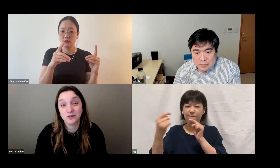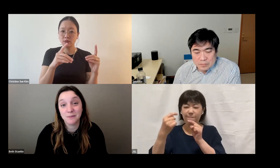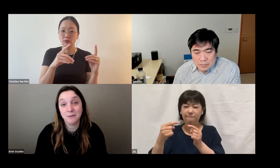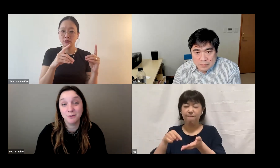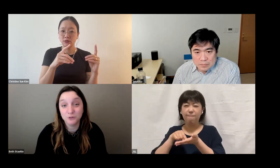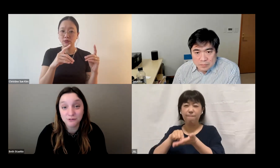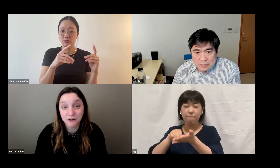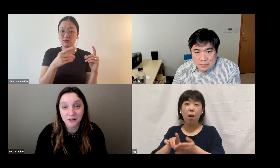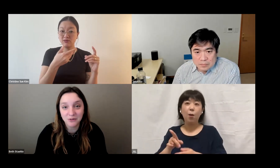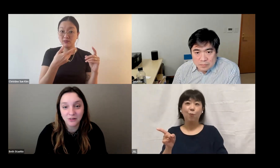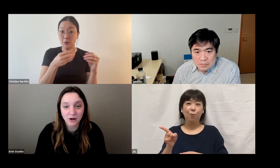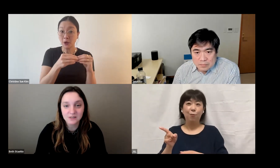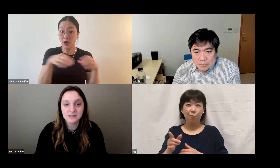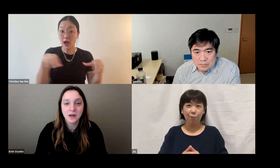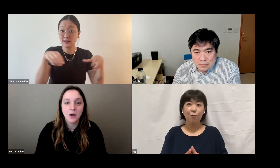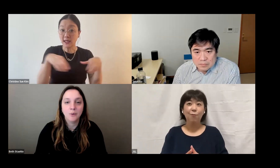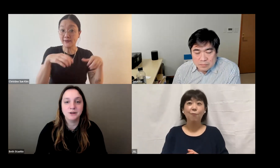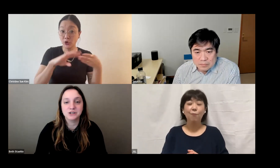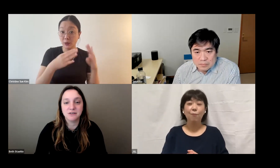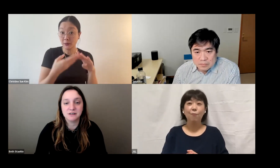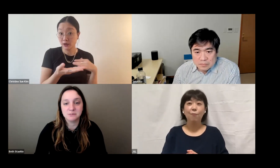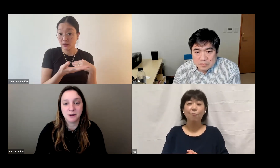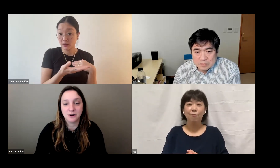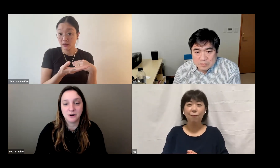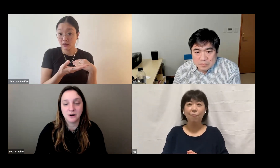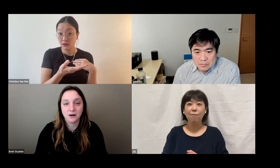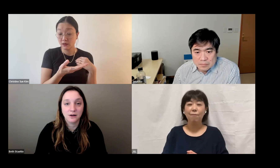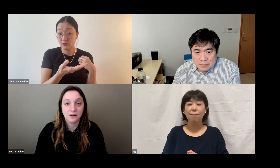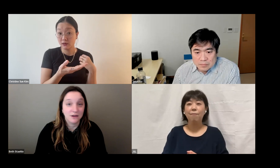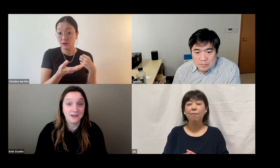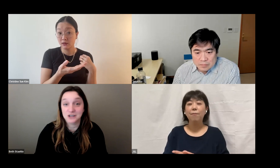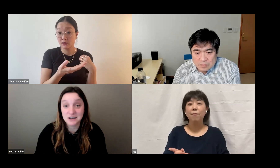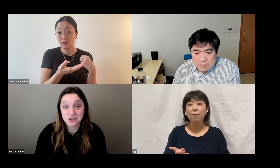that people do follow the laws which give us better education